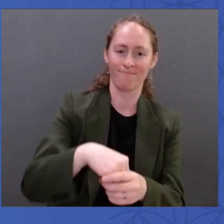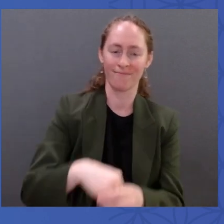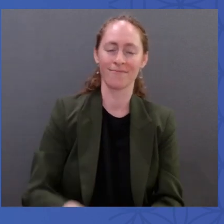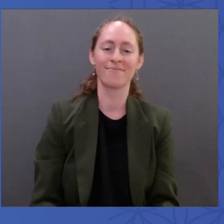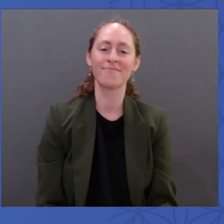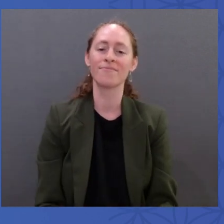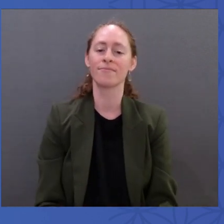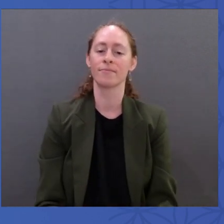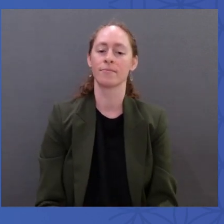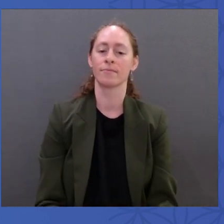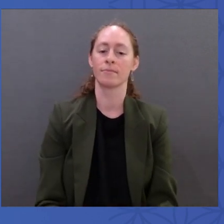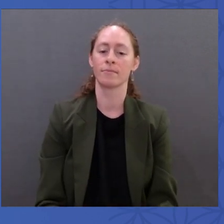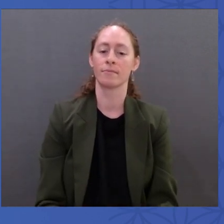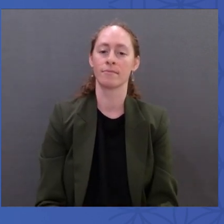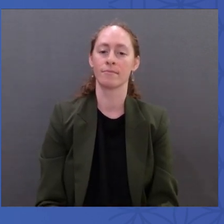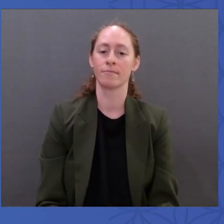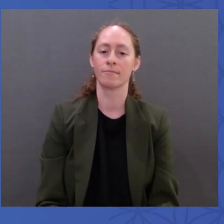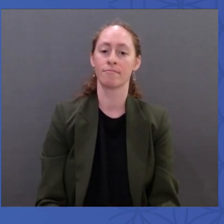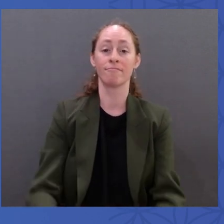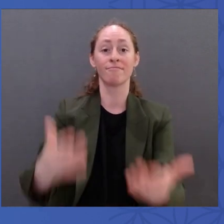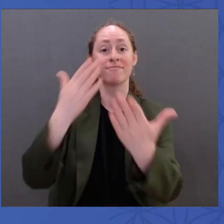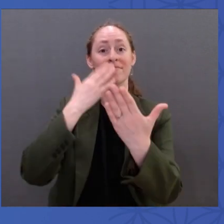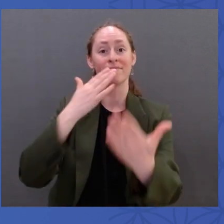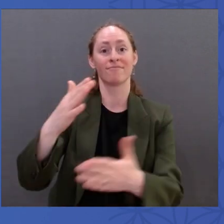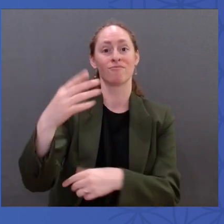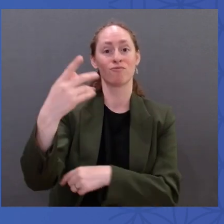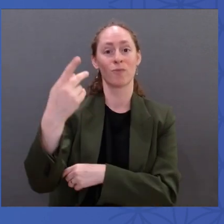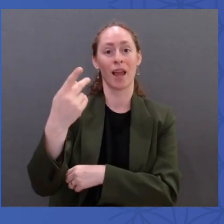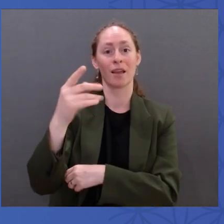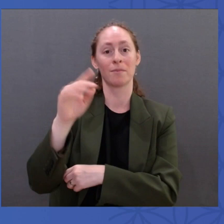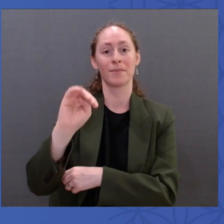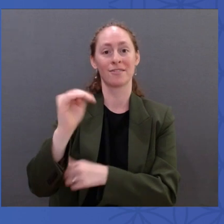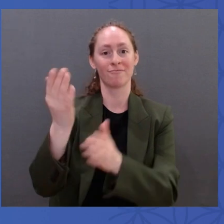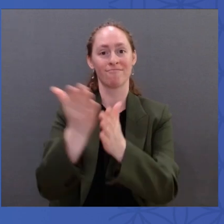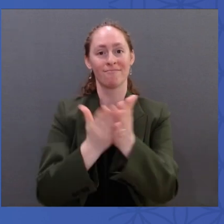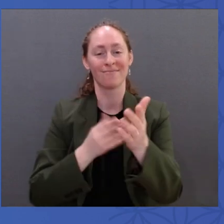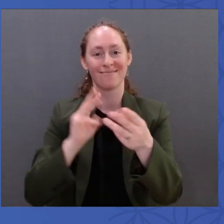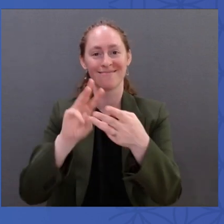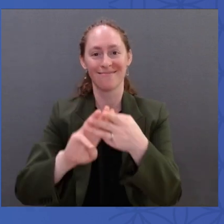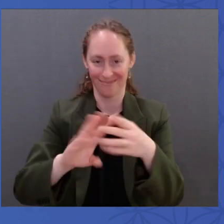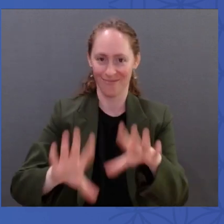for hosting the launch in Tokyo. And as you just heard, Australia